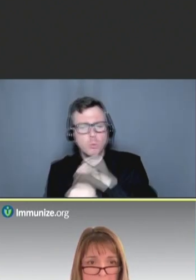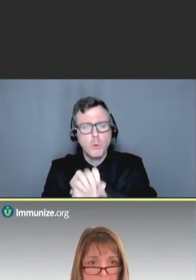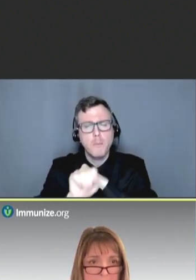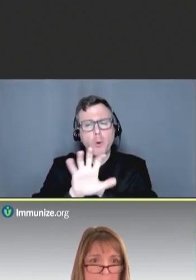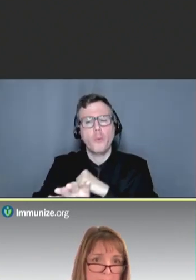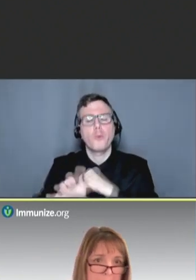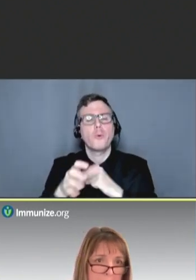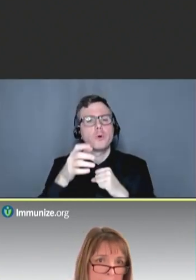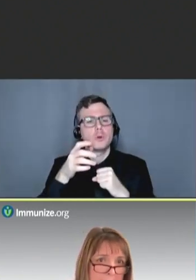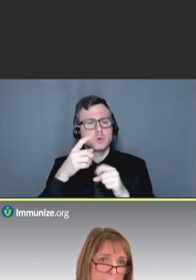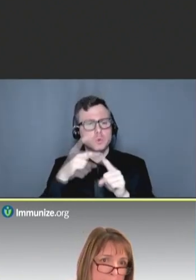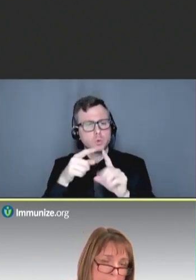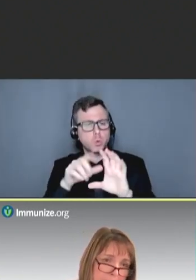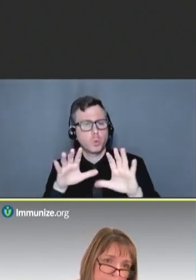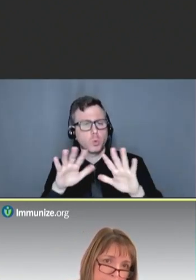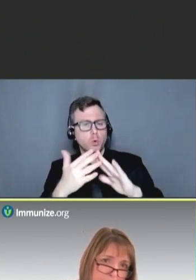members. Next slide.